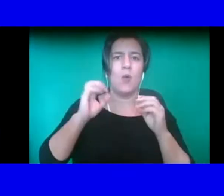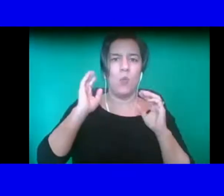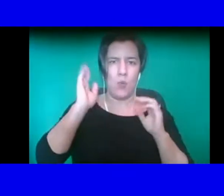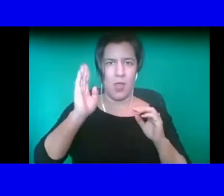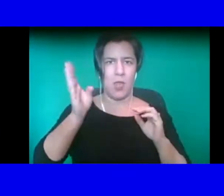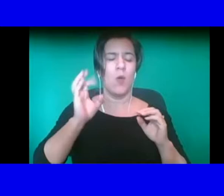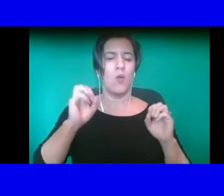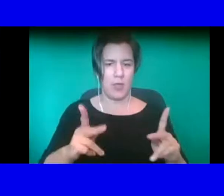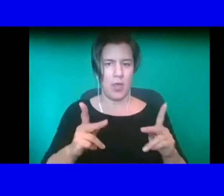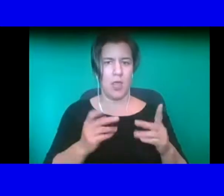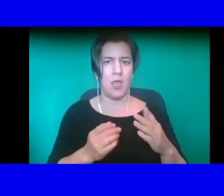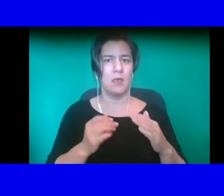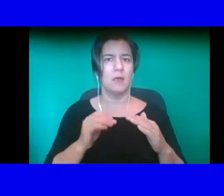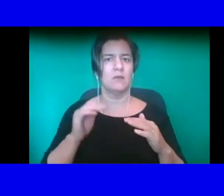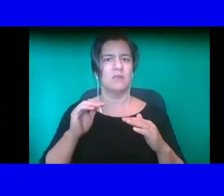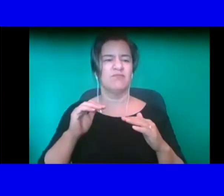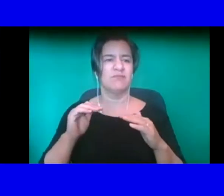equity in the administration of the vaccine.